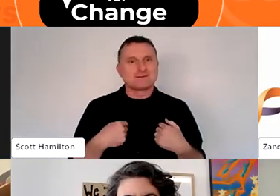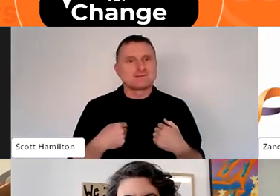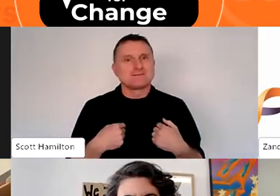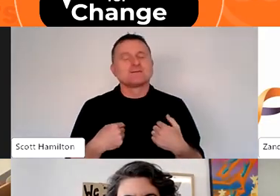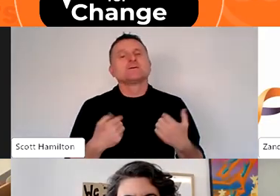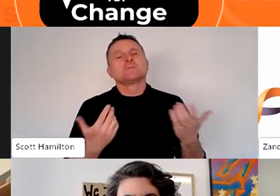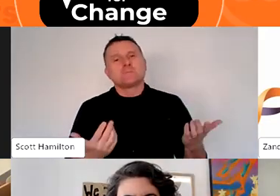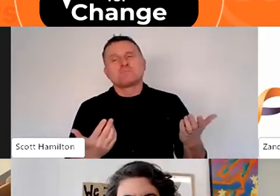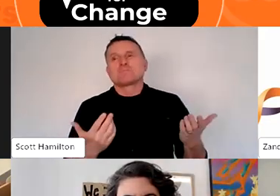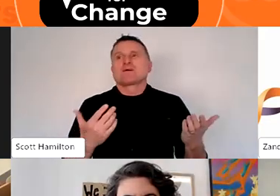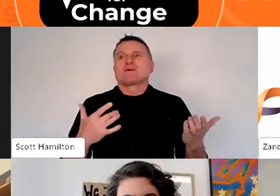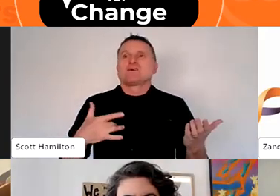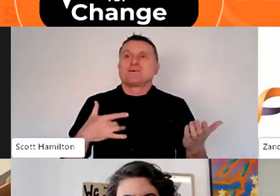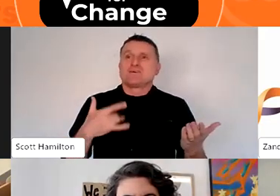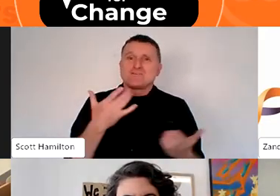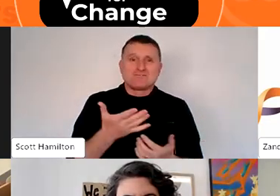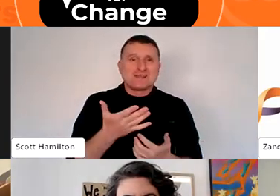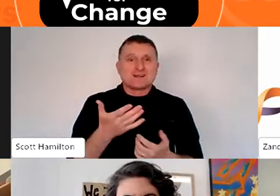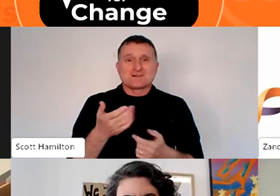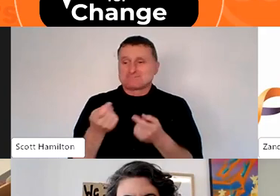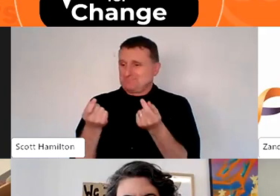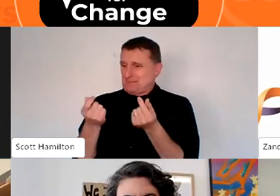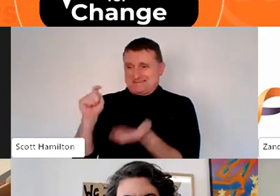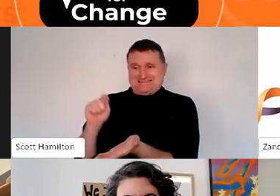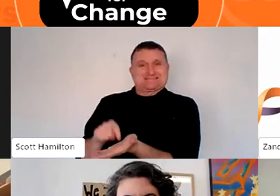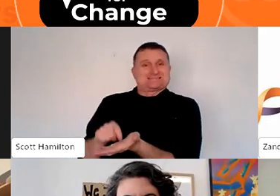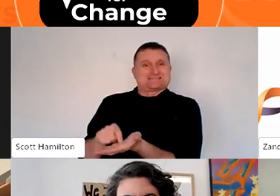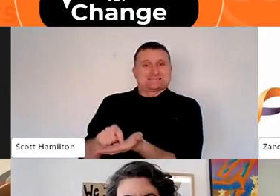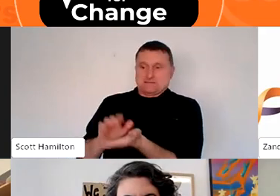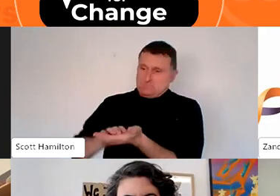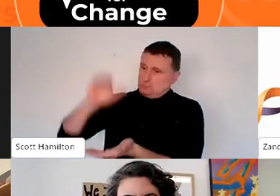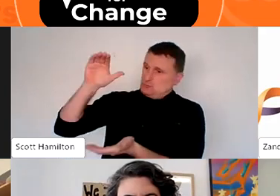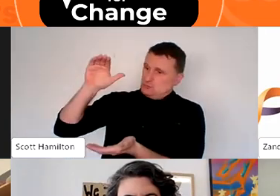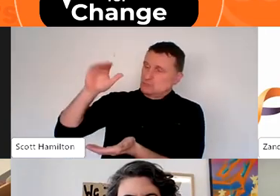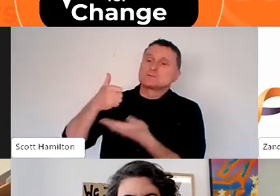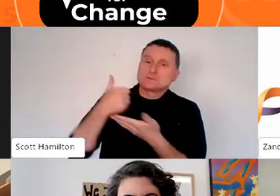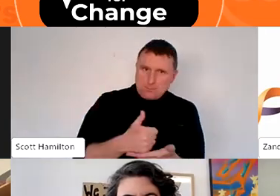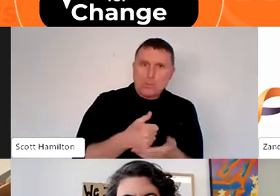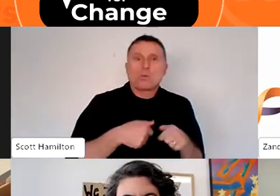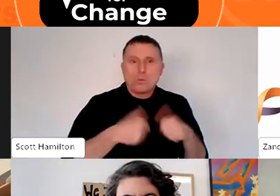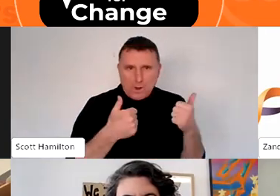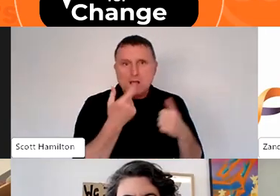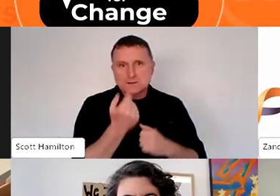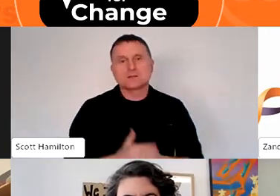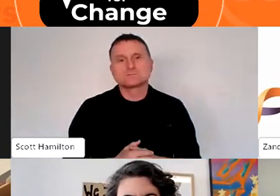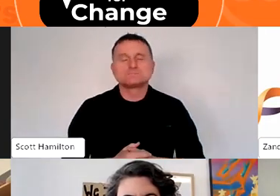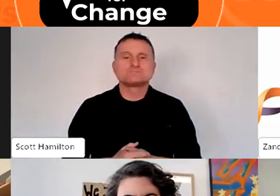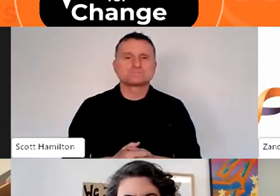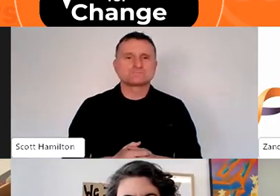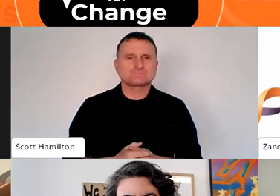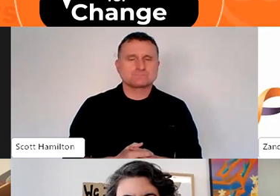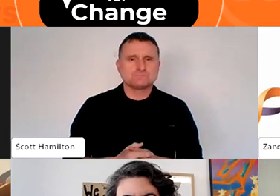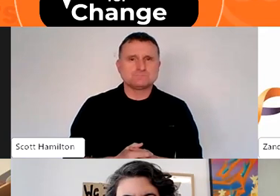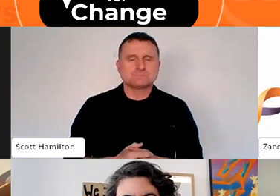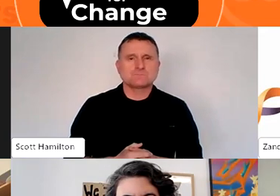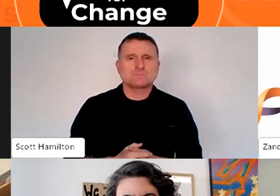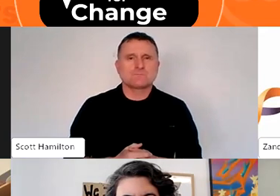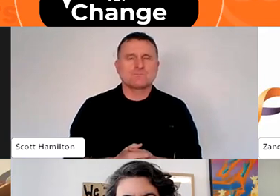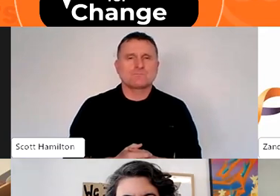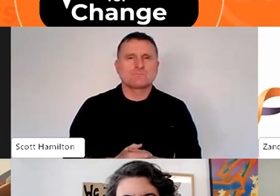I guess, and it all comes down to the mighty dollar. Kia ora,